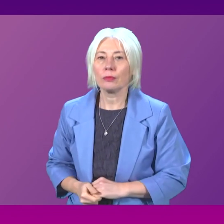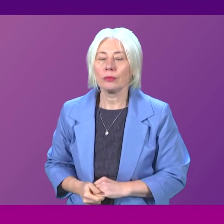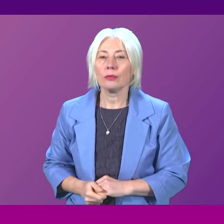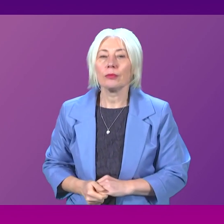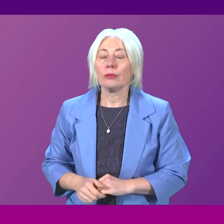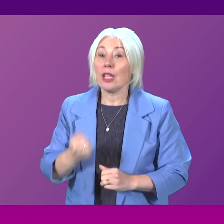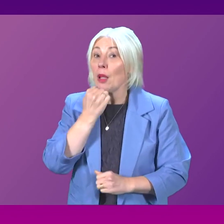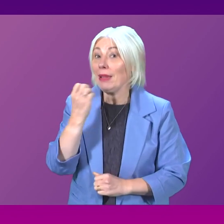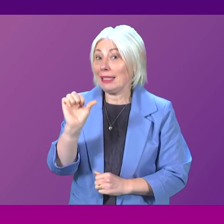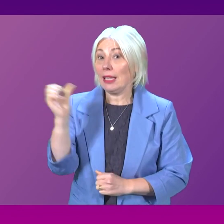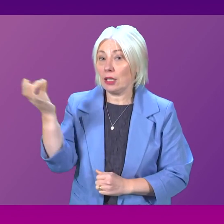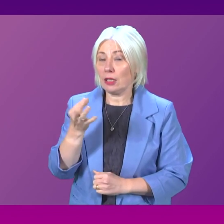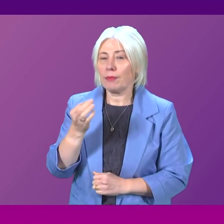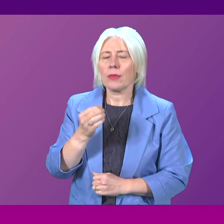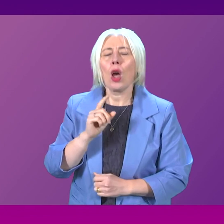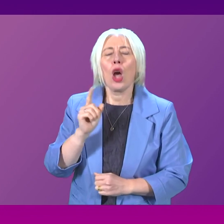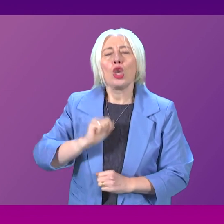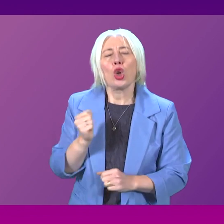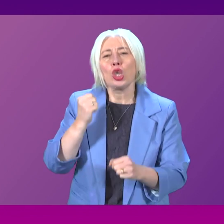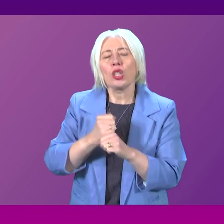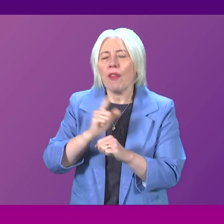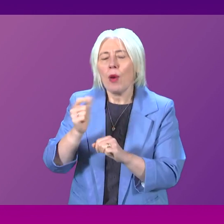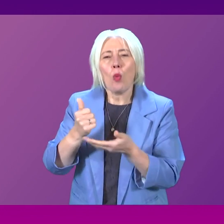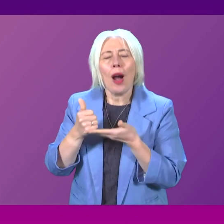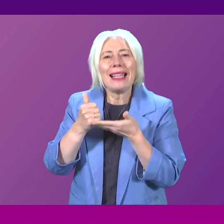To ask the First Minister what assistance the Scottish Government is providing to those